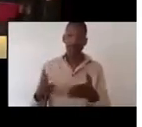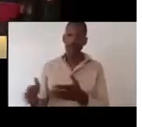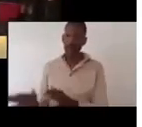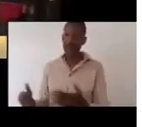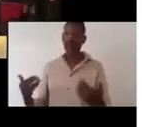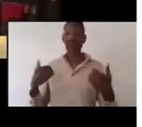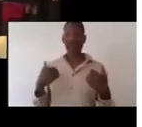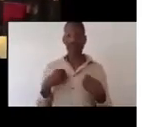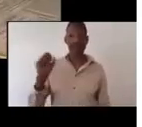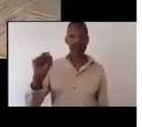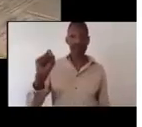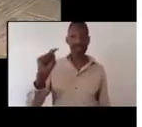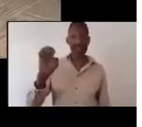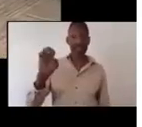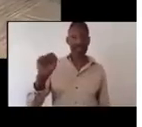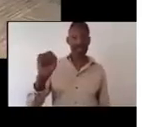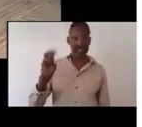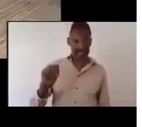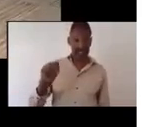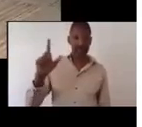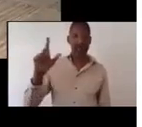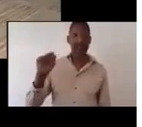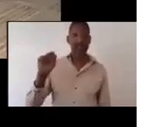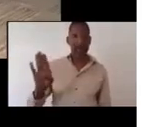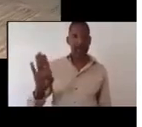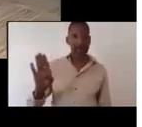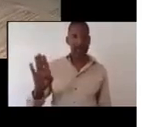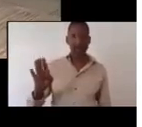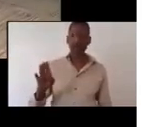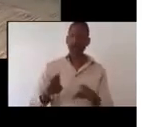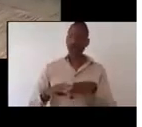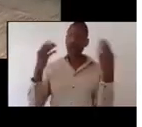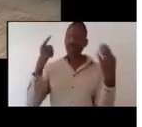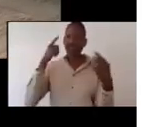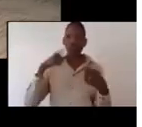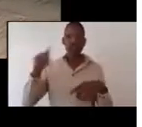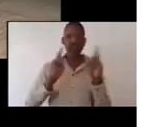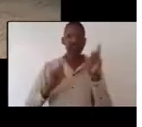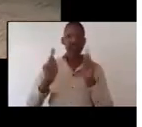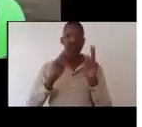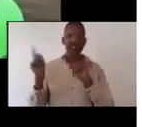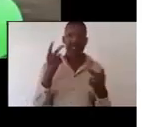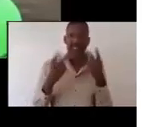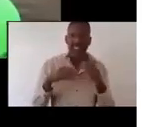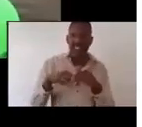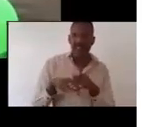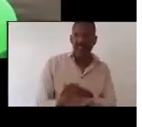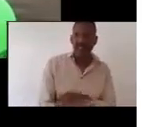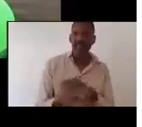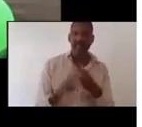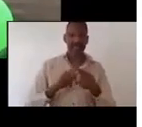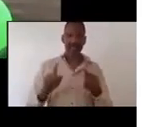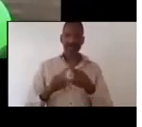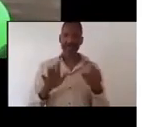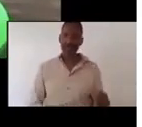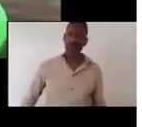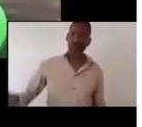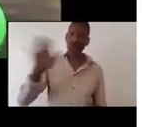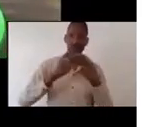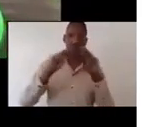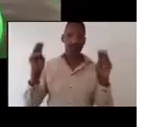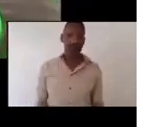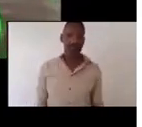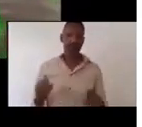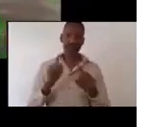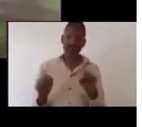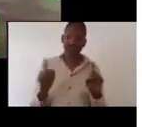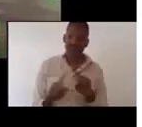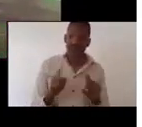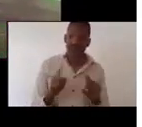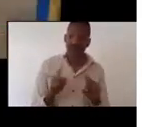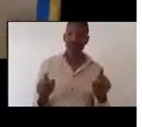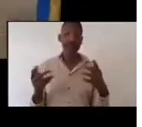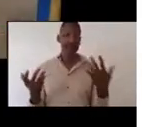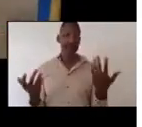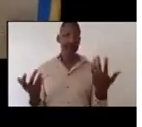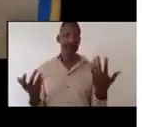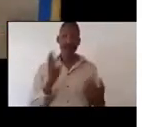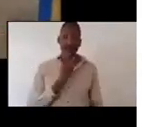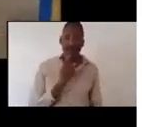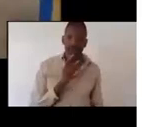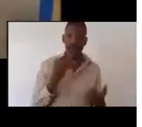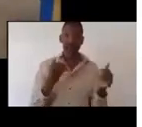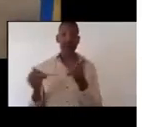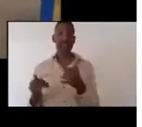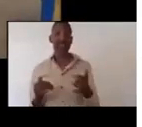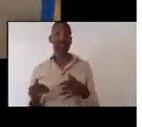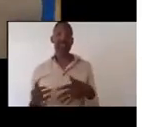Additionally, we facilitate steam programming throughout other parts of Museum, including various exhibits that have a steam focus, and some pop up programs that happen in different spots around the museum.